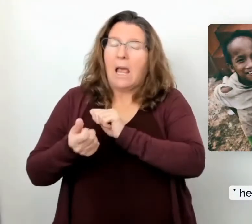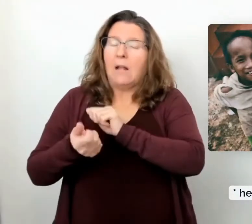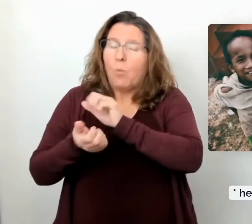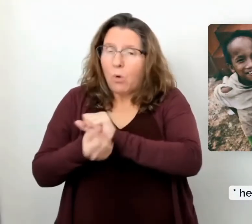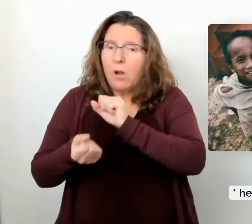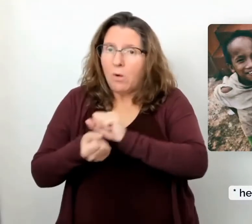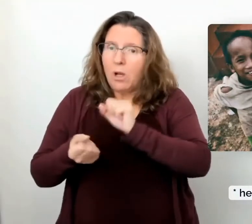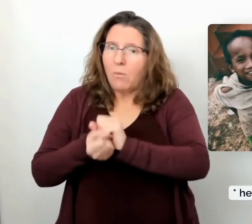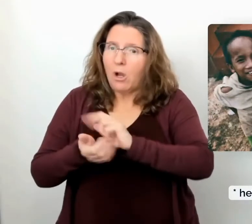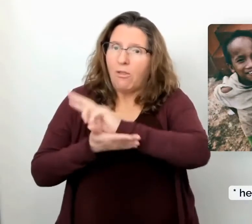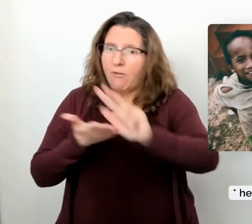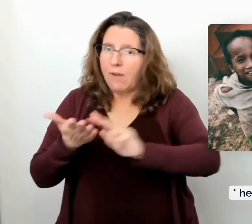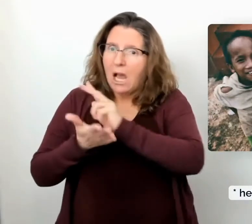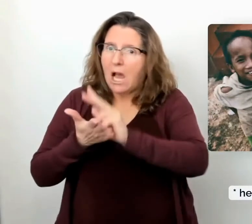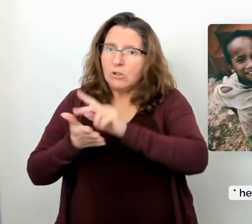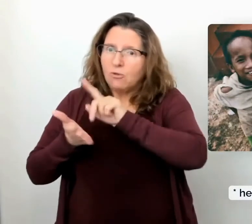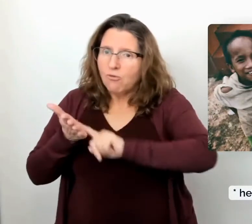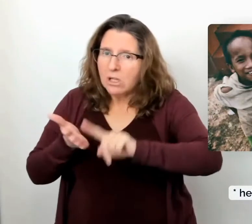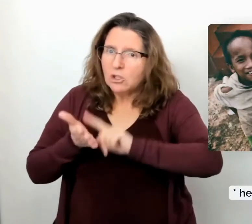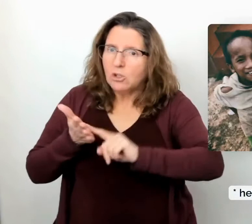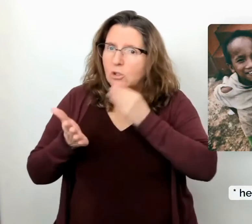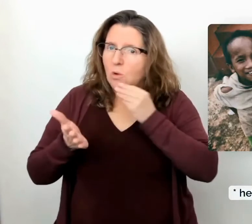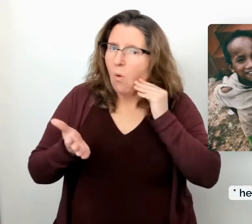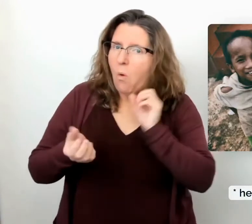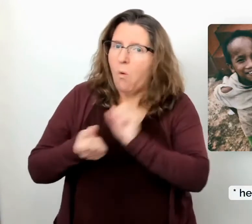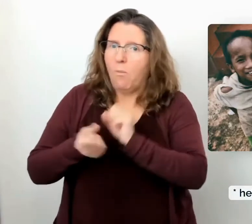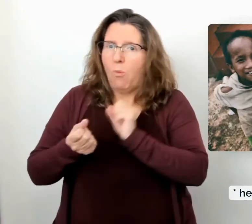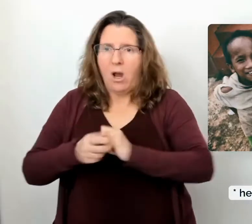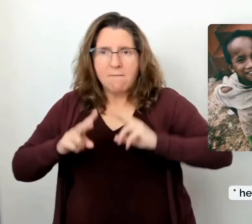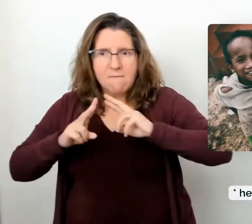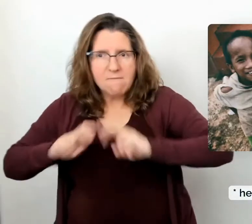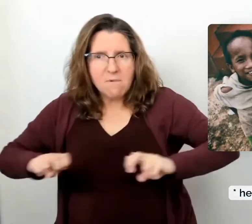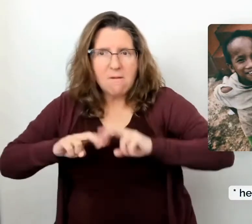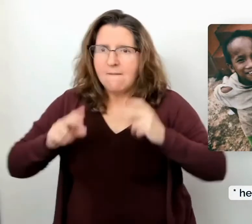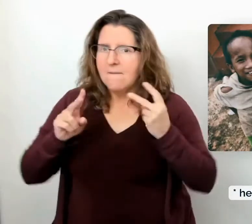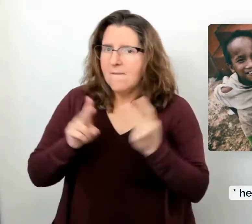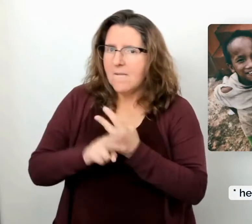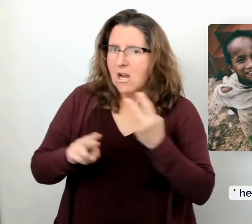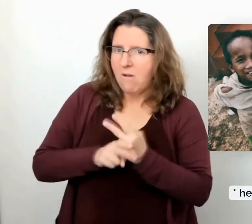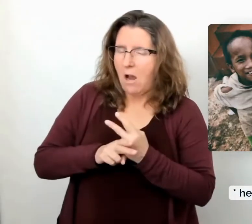and that it was my own sense of survival that sent me every night to do three additional hours of school work,